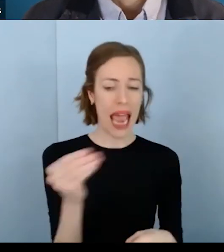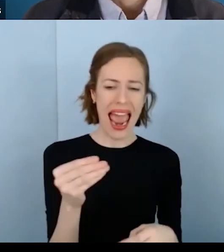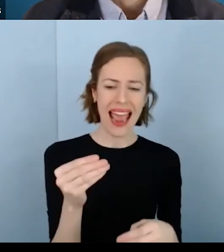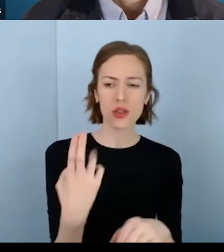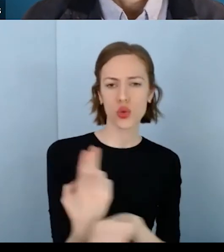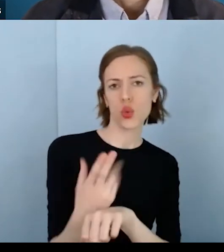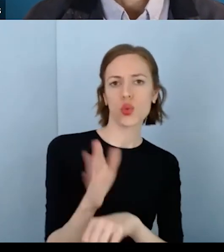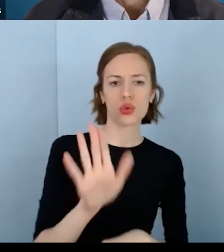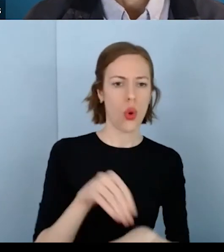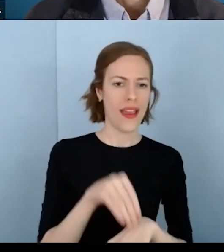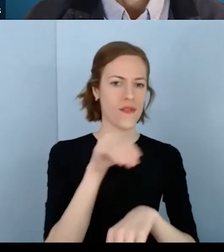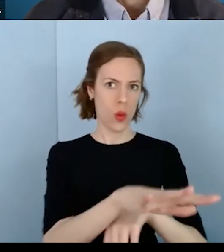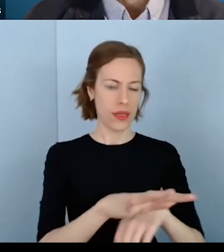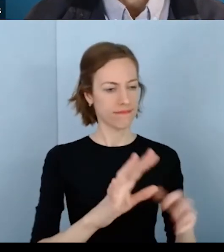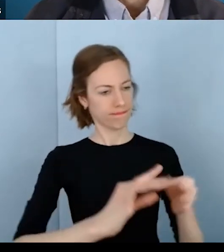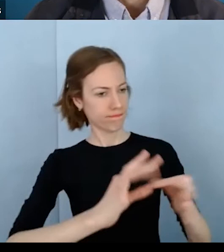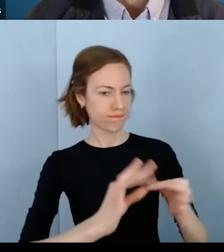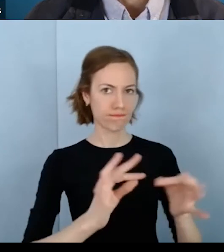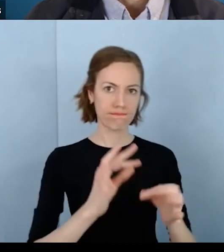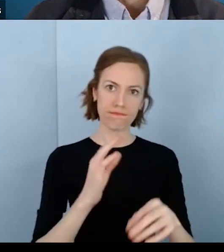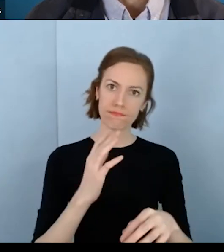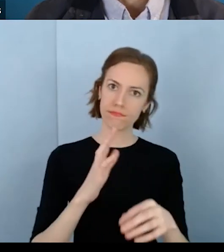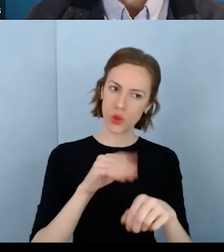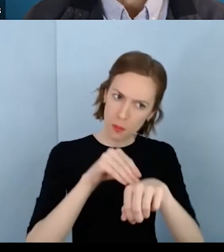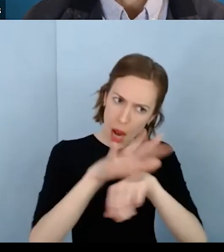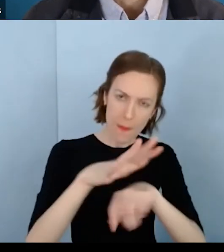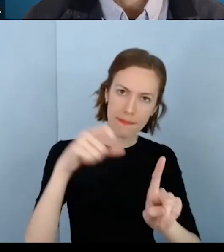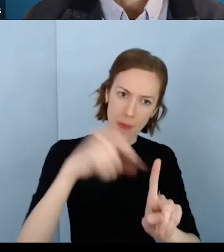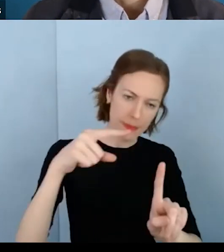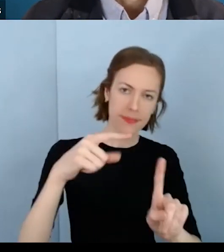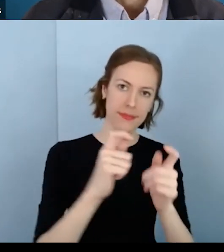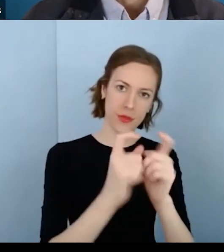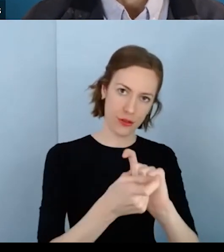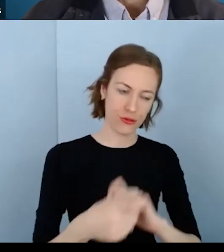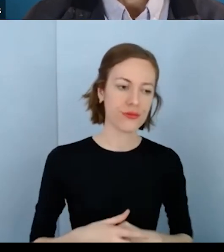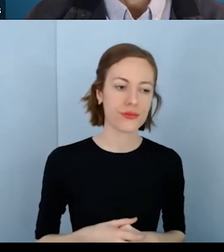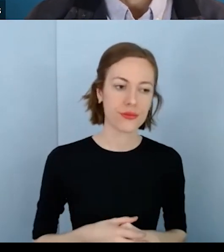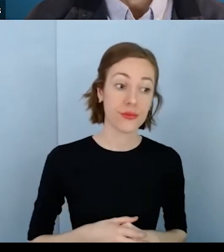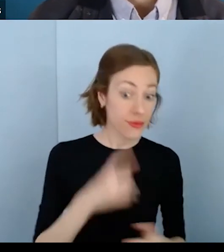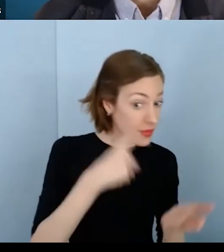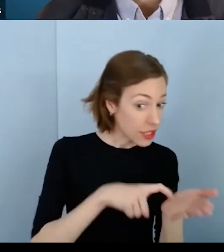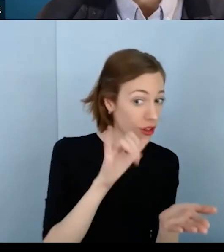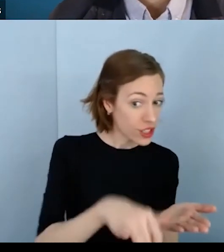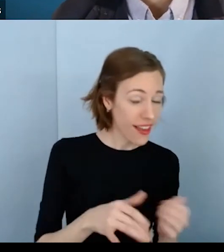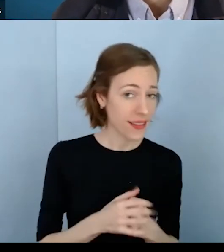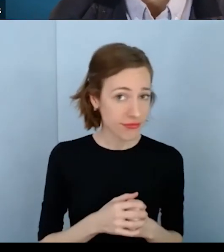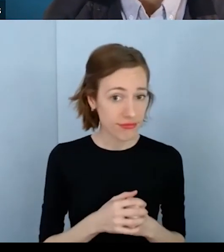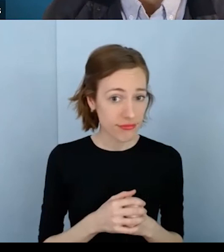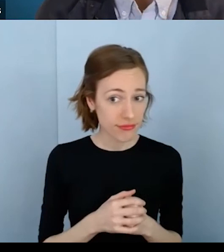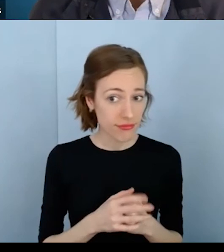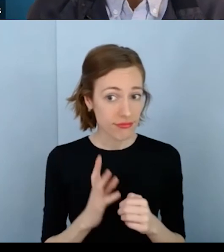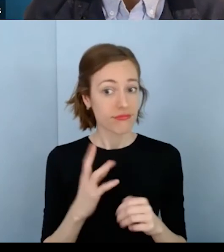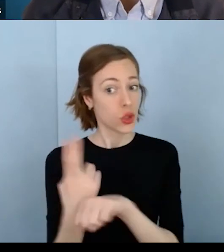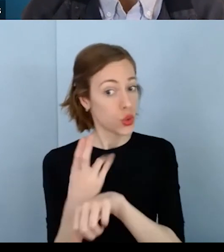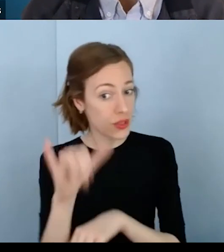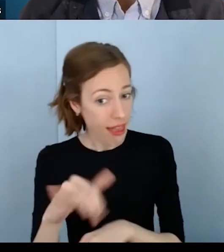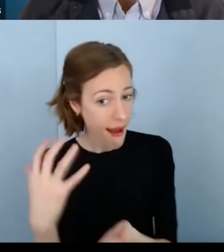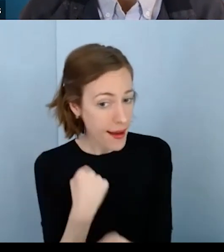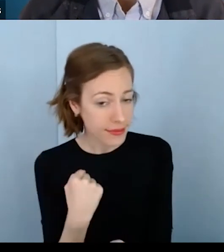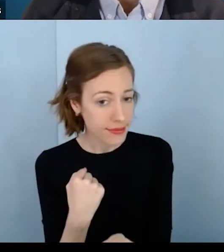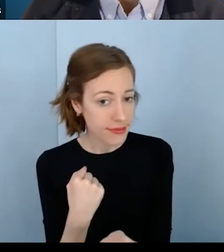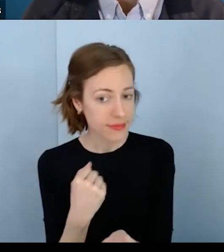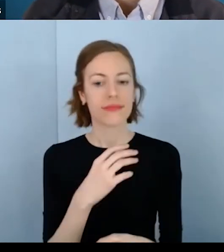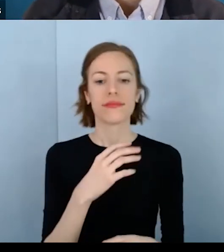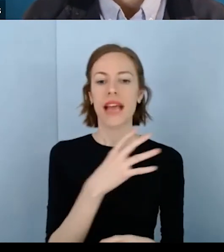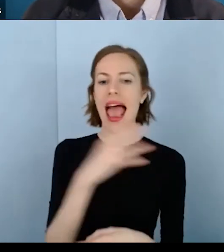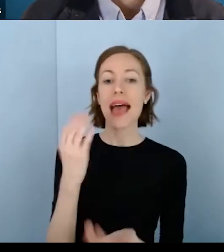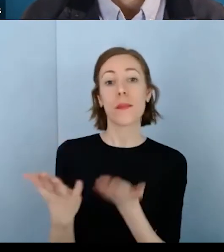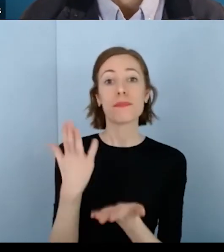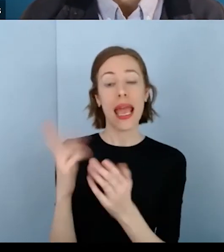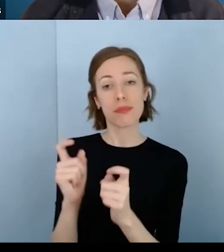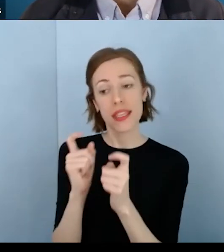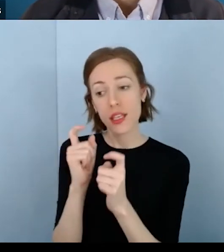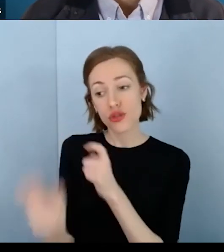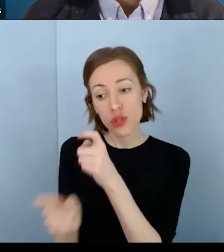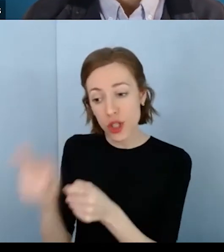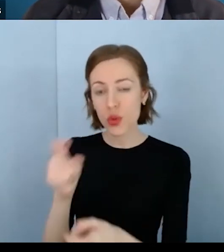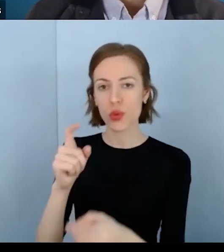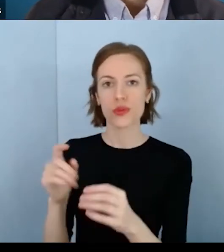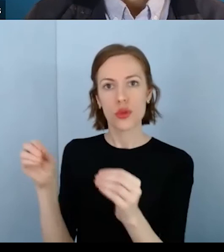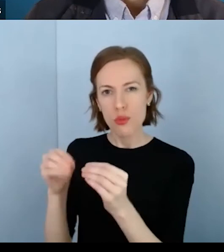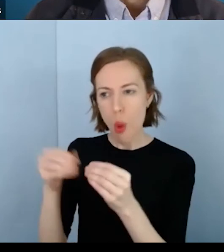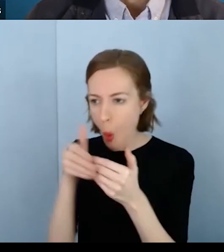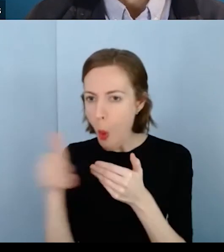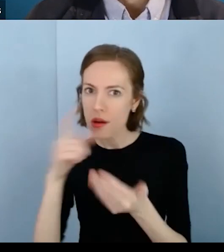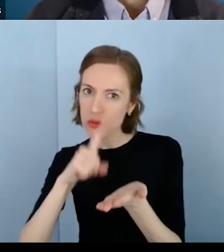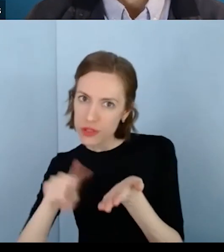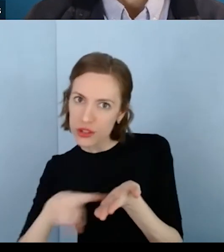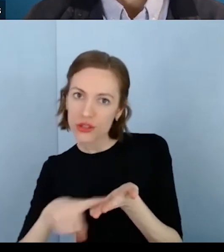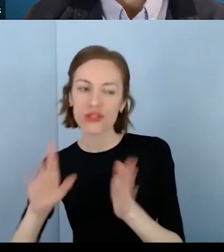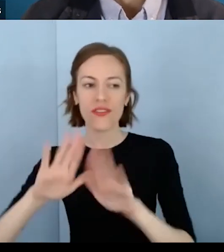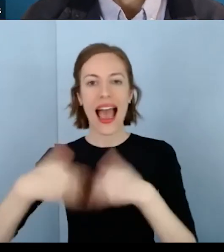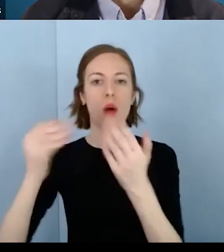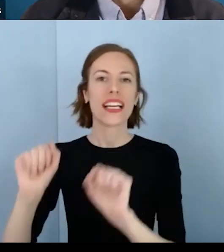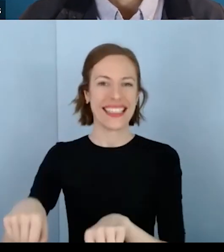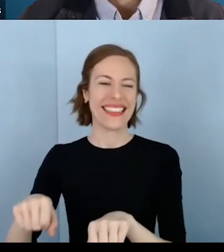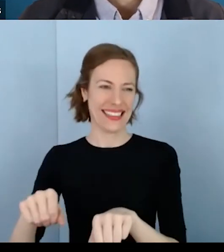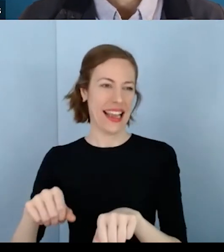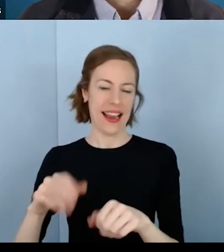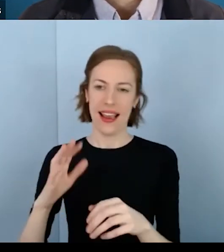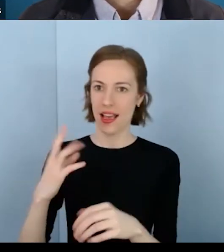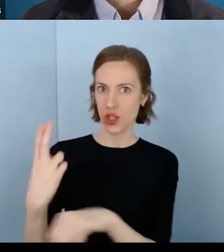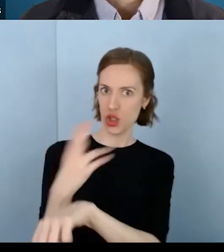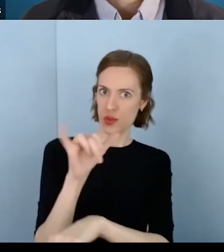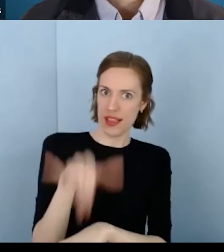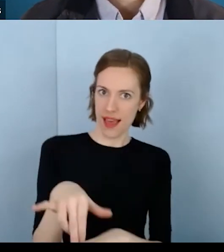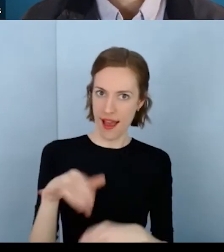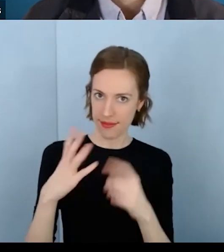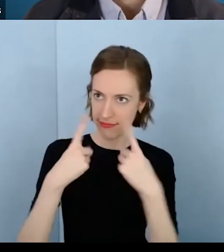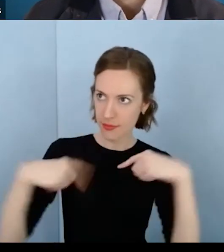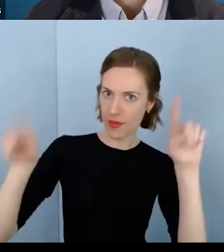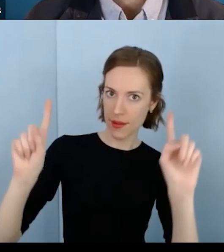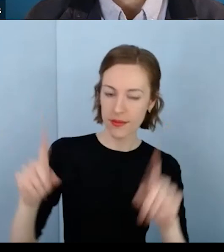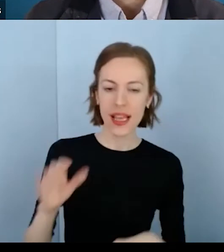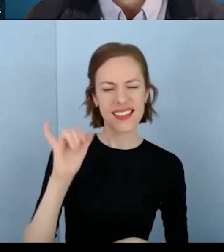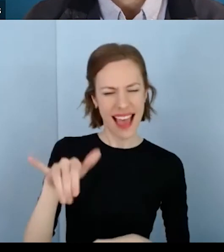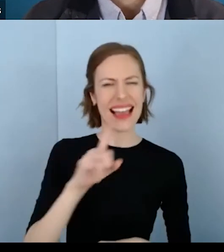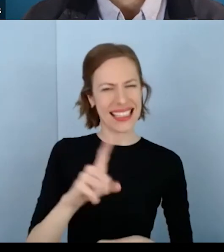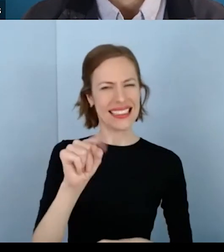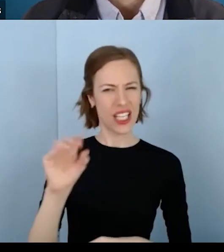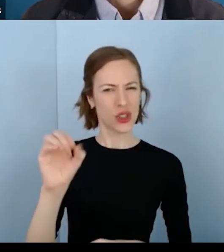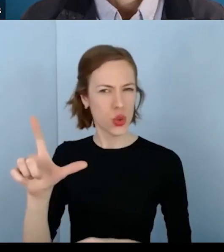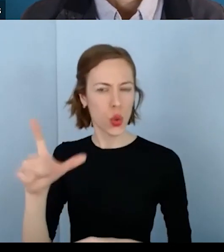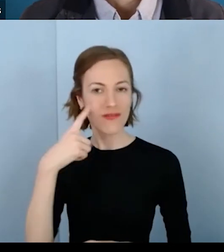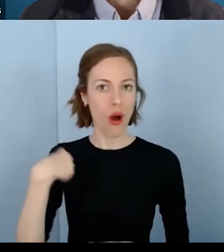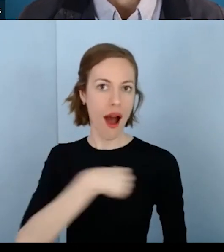And I think, acknowledging that using that, and maybe even contributing to discoveries about how we can all use that power more effectively is an important tool in the wider set that we have, even as we work towards like more systemic and structural change.